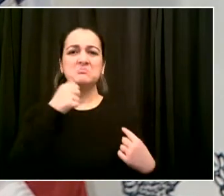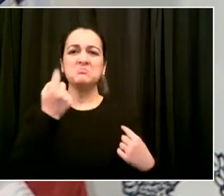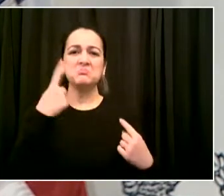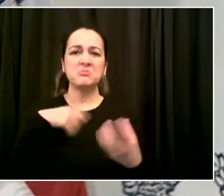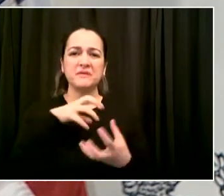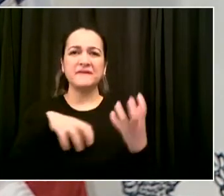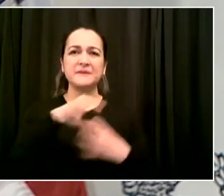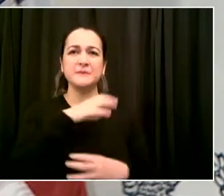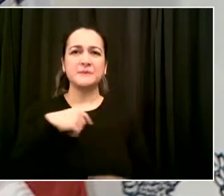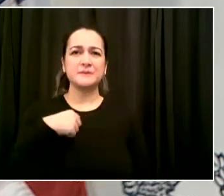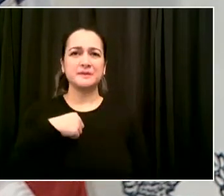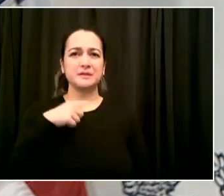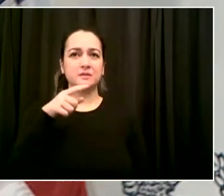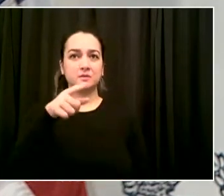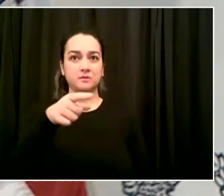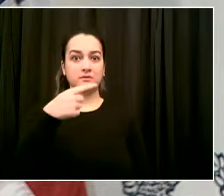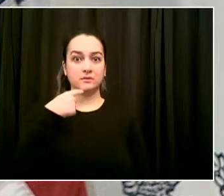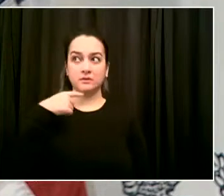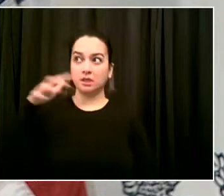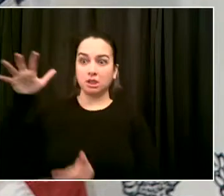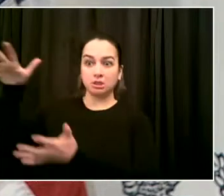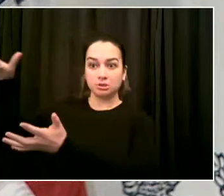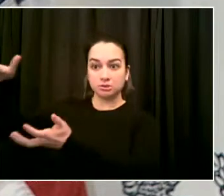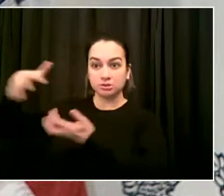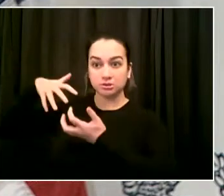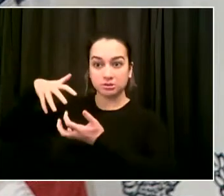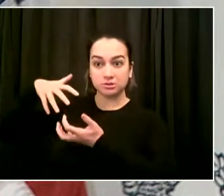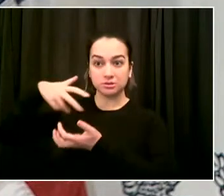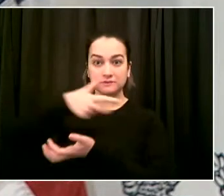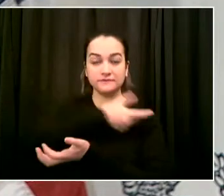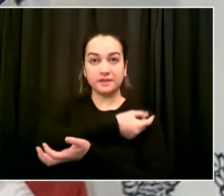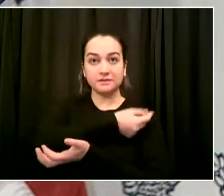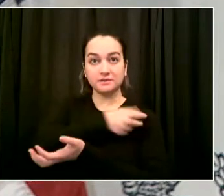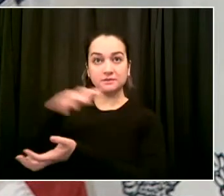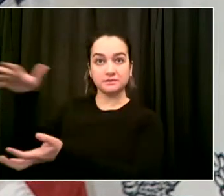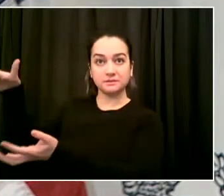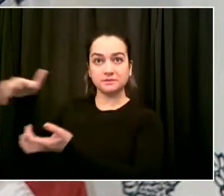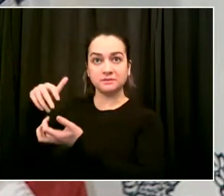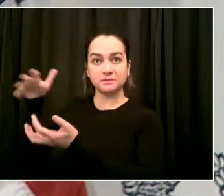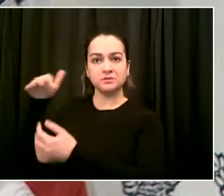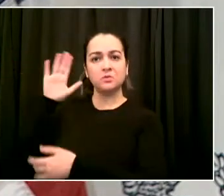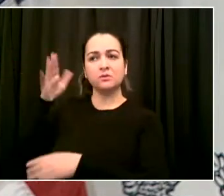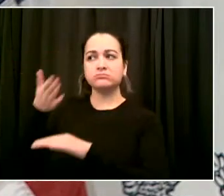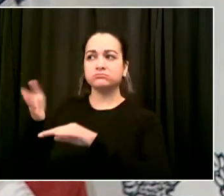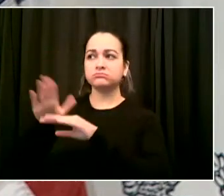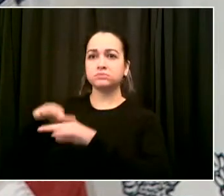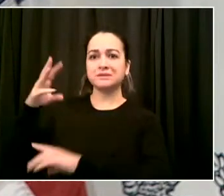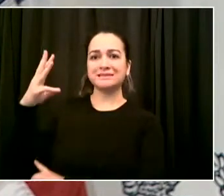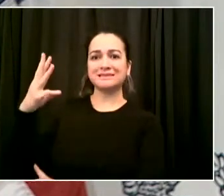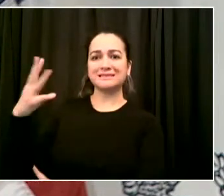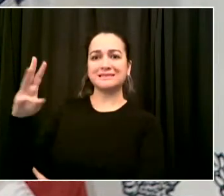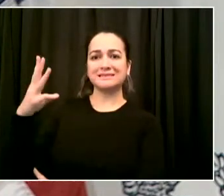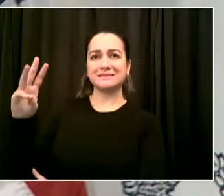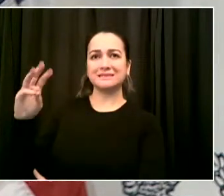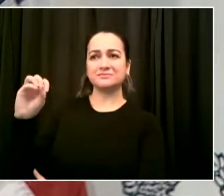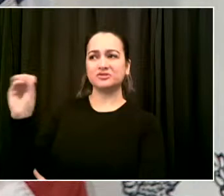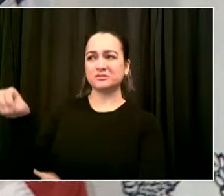THE MATH H GETTING TO HALLF 1 MILLION VACCINATIONS PER WEEK IN FEBRUARY BASED ON ALLOCATION YOUR COLOR YOU GETTING AND EVEN 17 OR